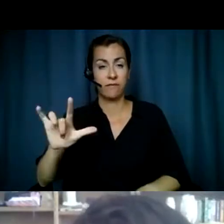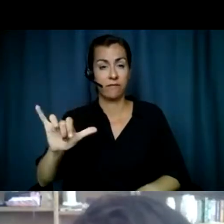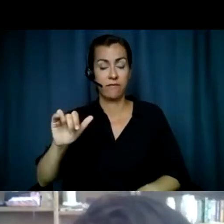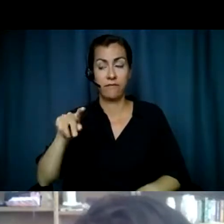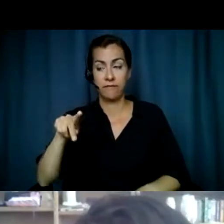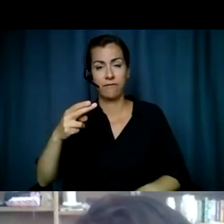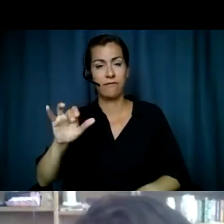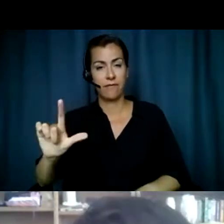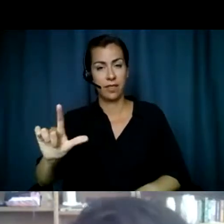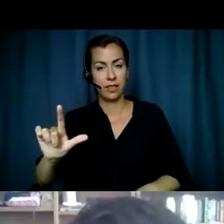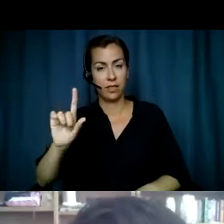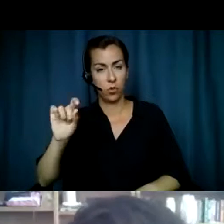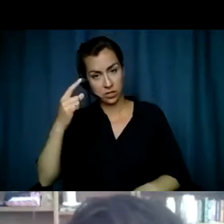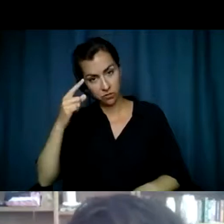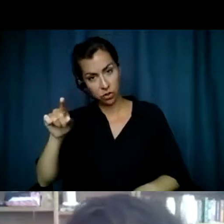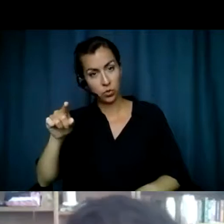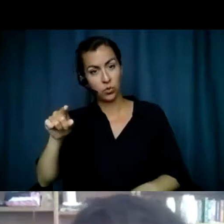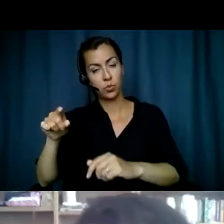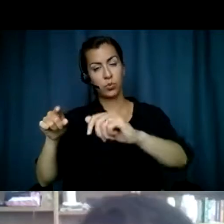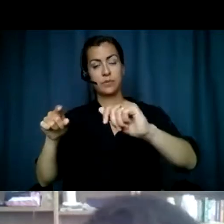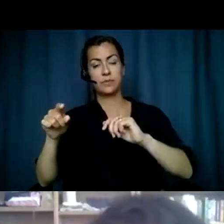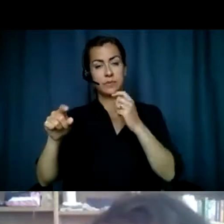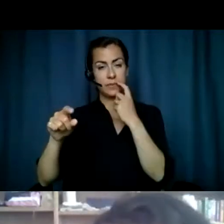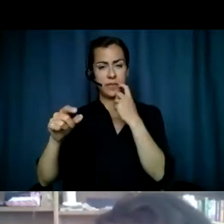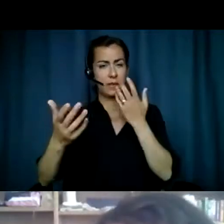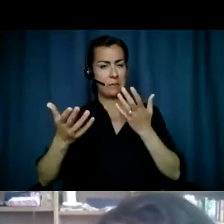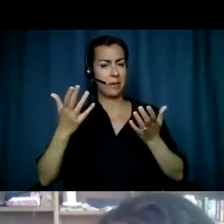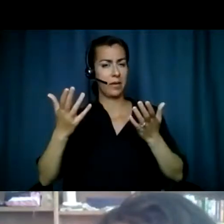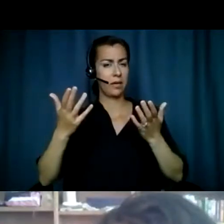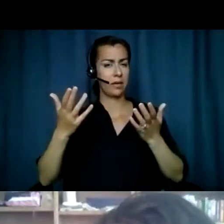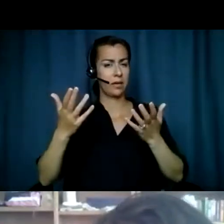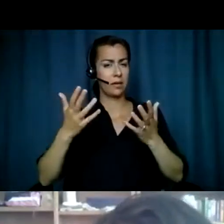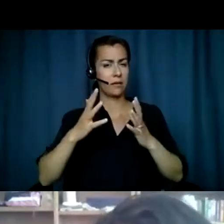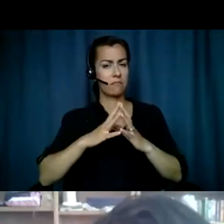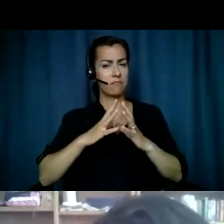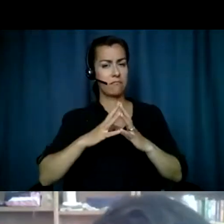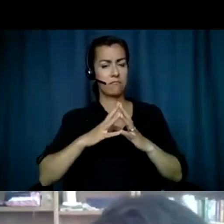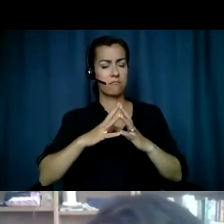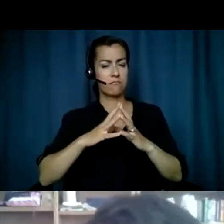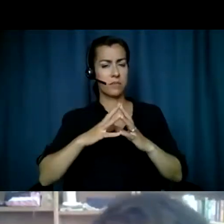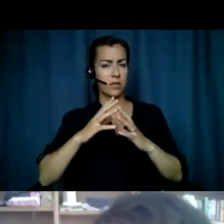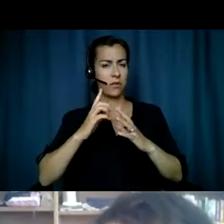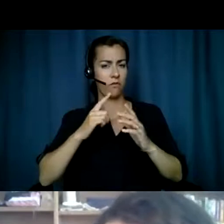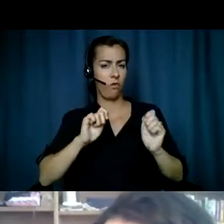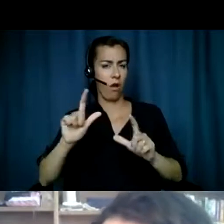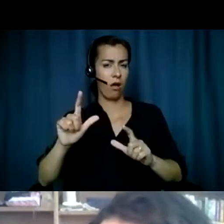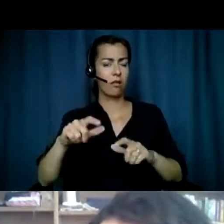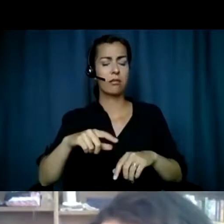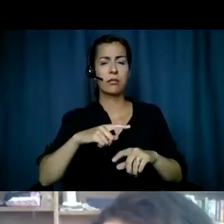unequal access to voting? So,